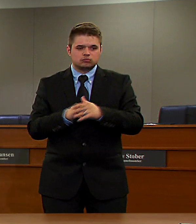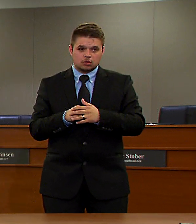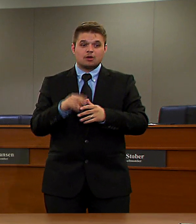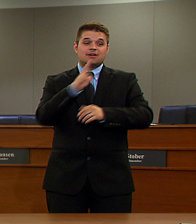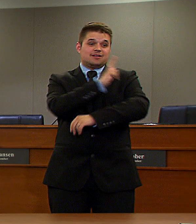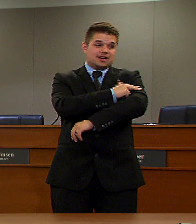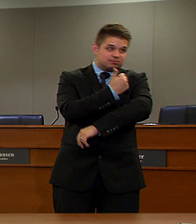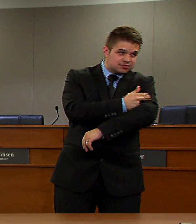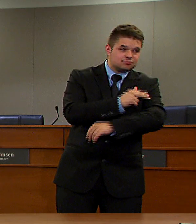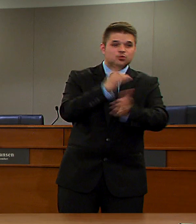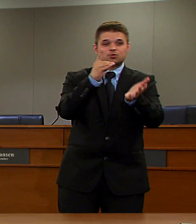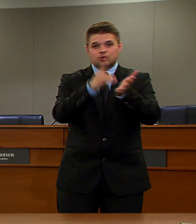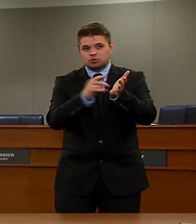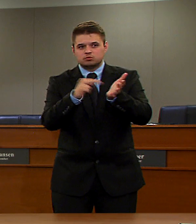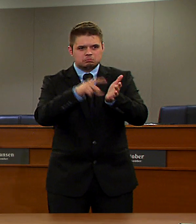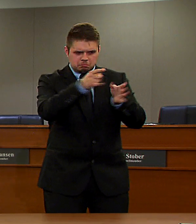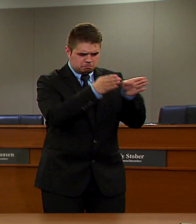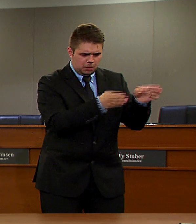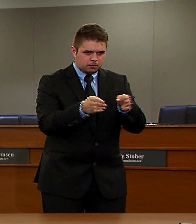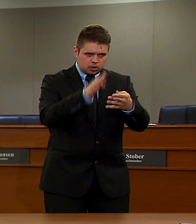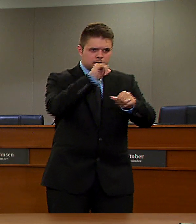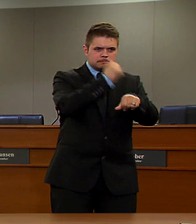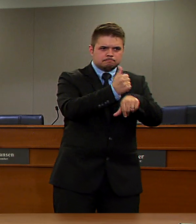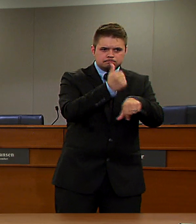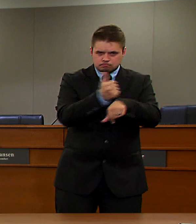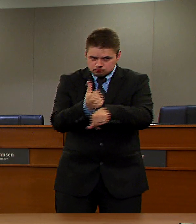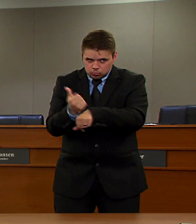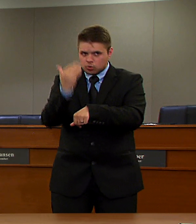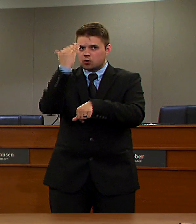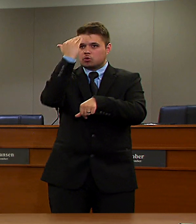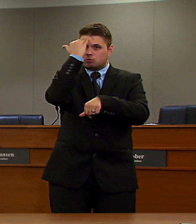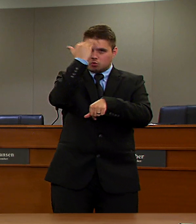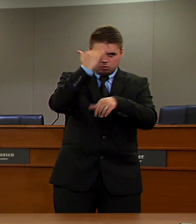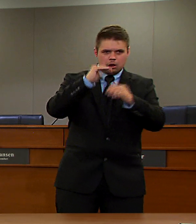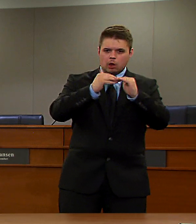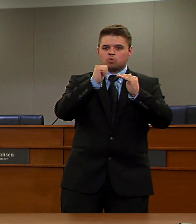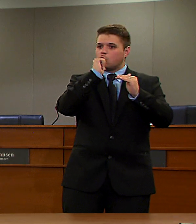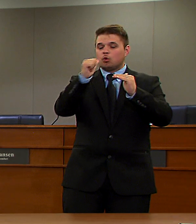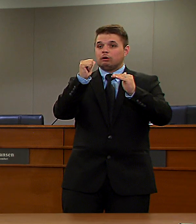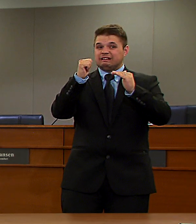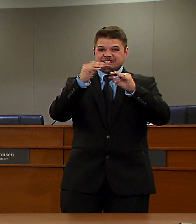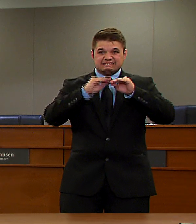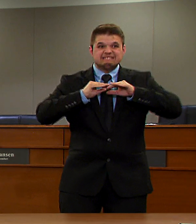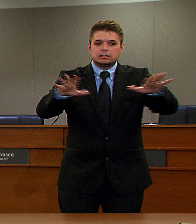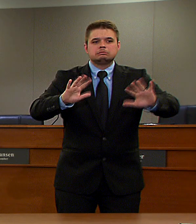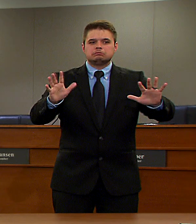care of those, those medical procedures. Please contact your health care provider.